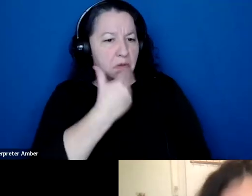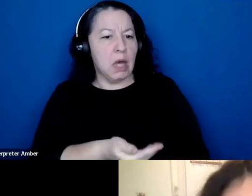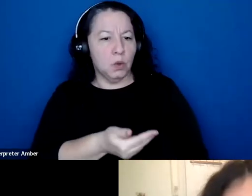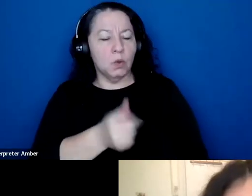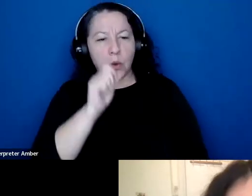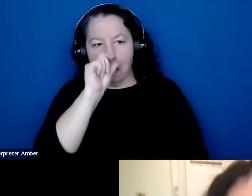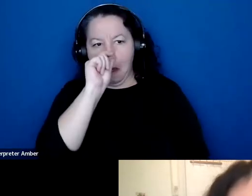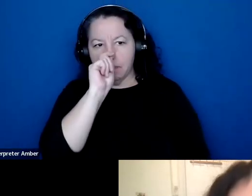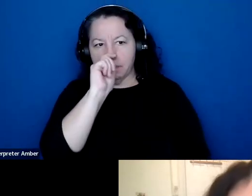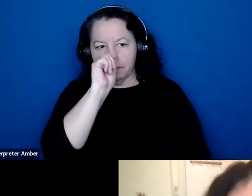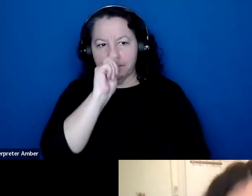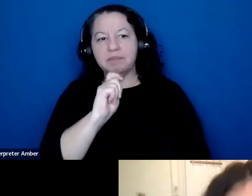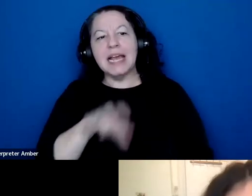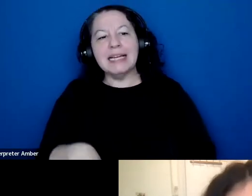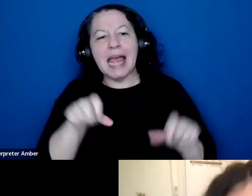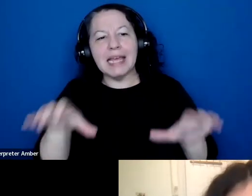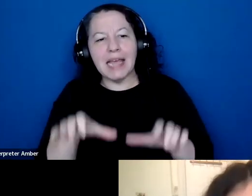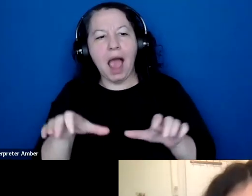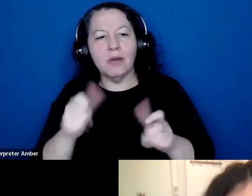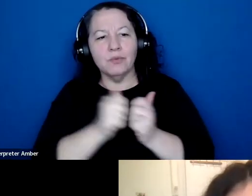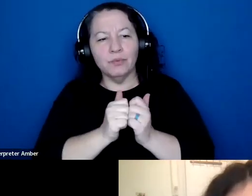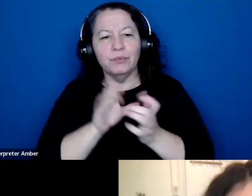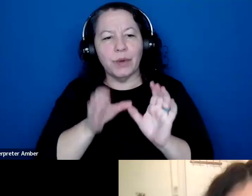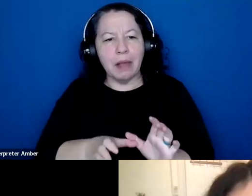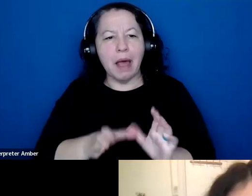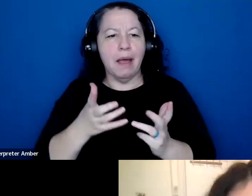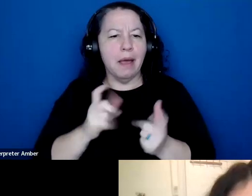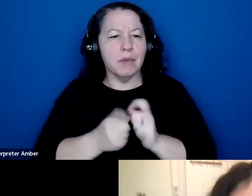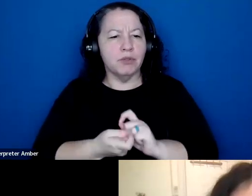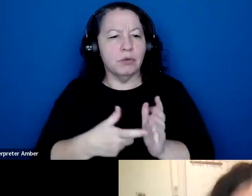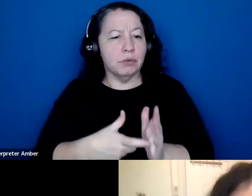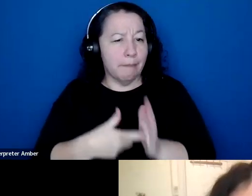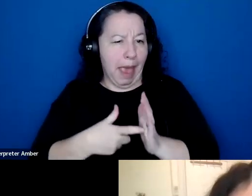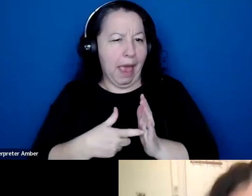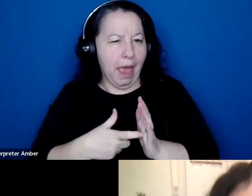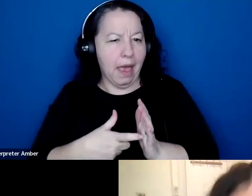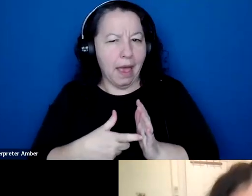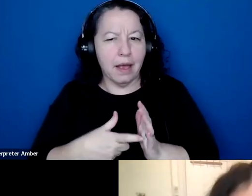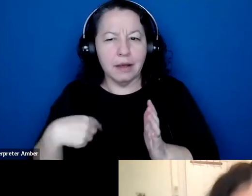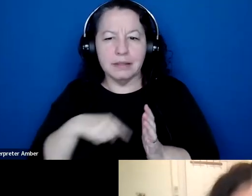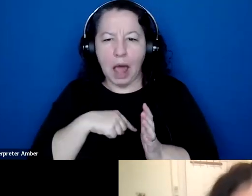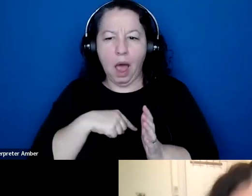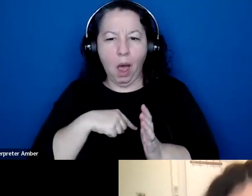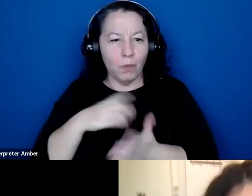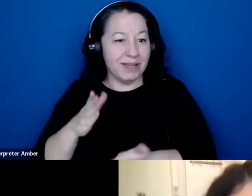action on climate change is going to, it demands that we shutter vast sections of the military machine, if not all of it. Right.